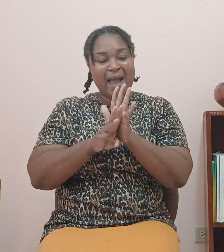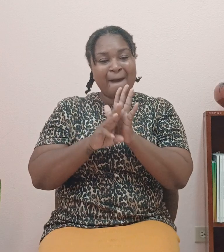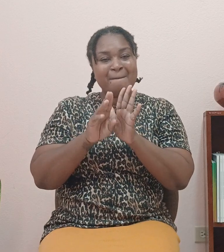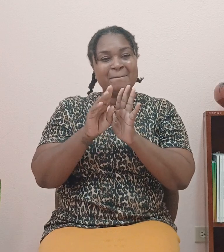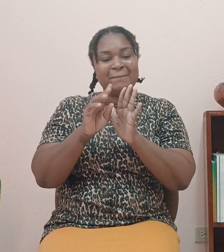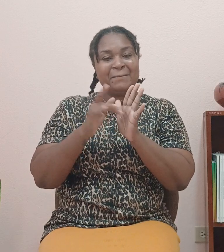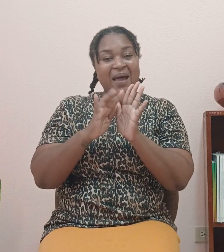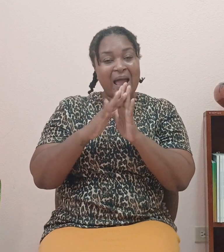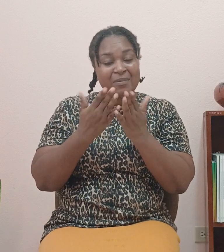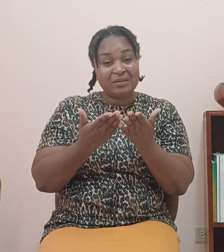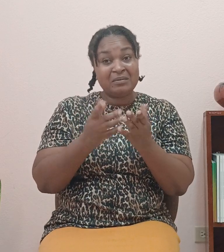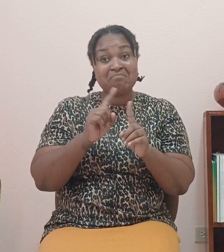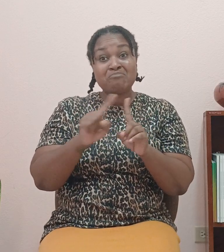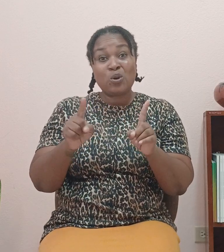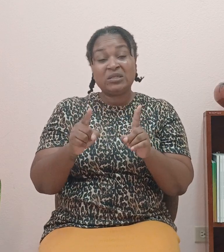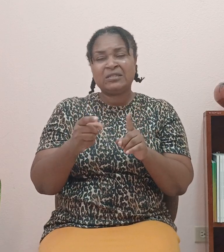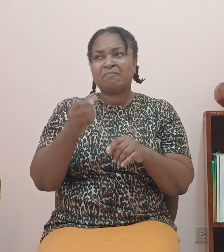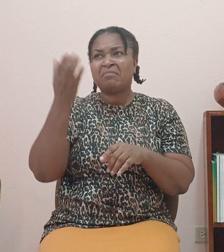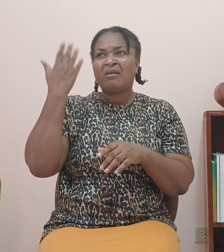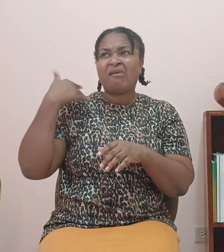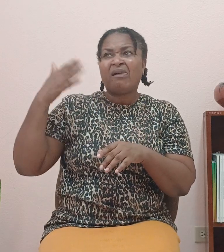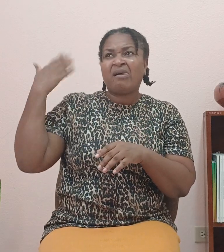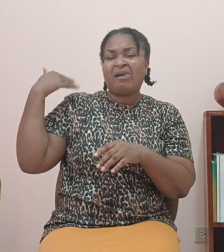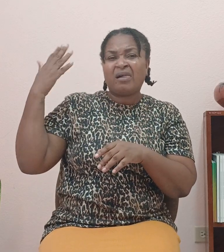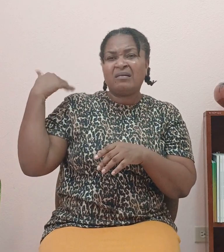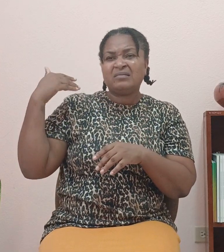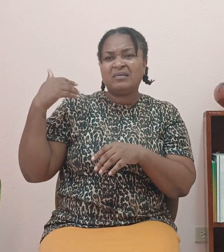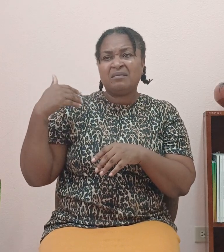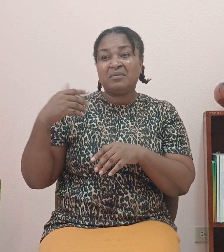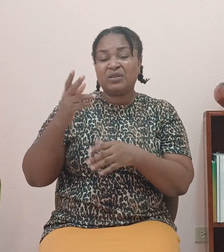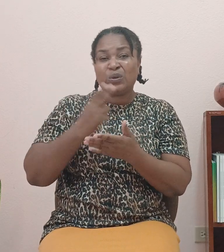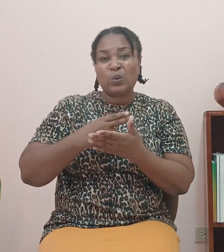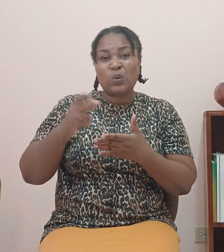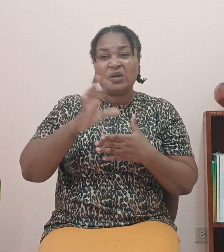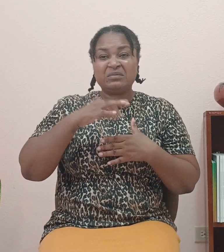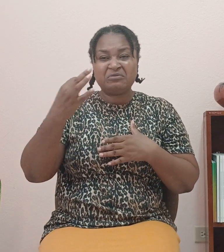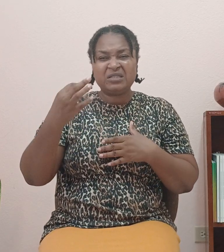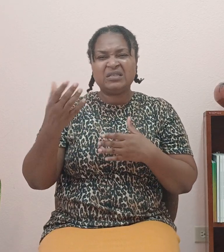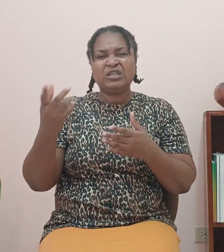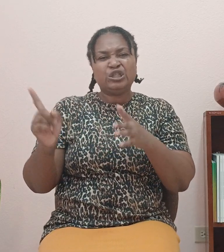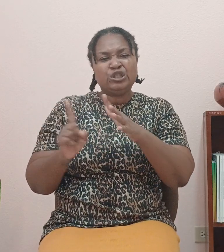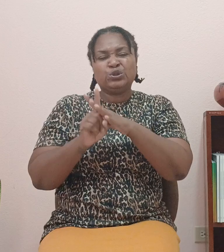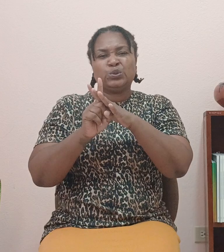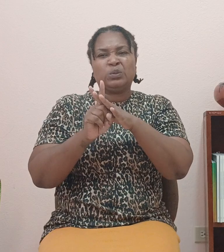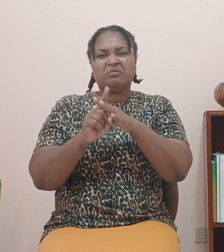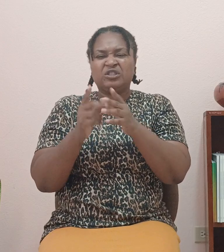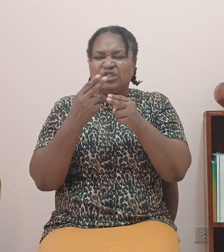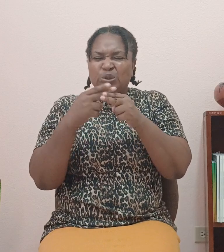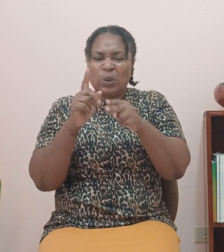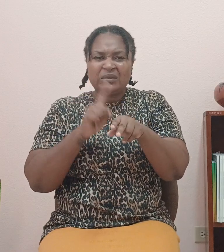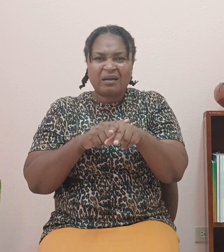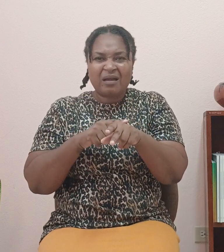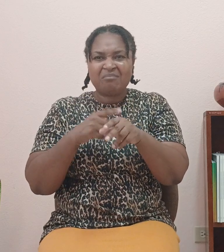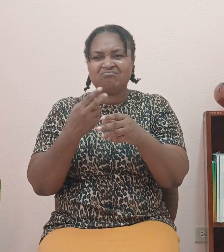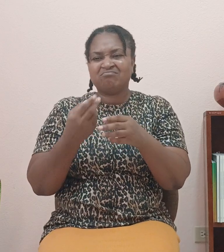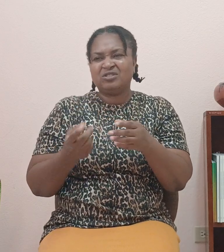the Holy Spirit would just come for a time and for a purpose, so, for example,